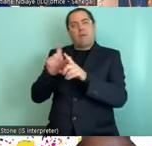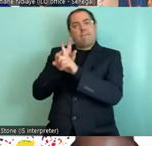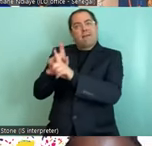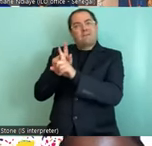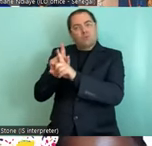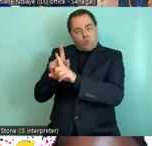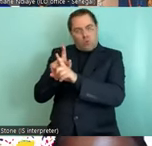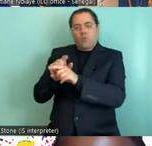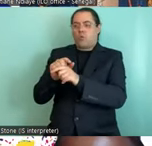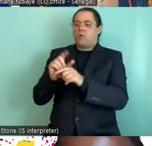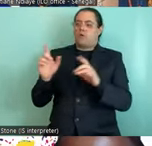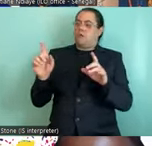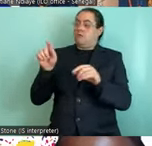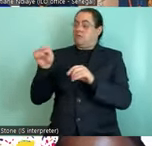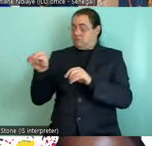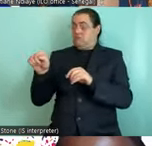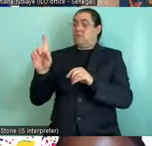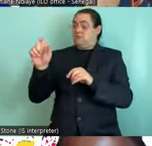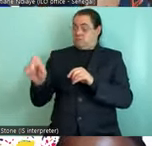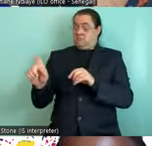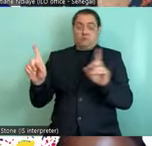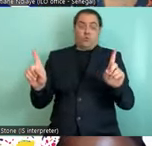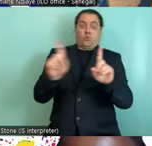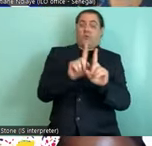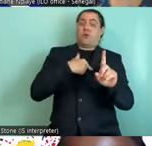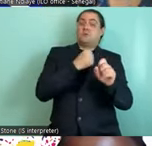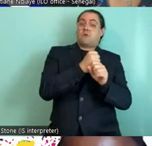of our employees, just to offer them around with mentoring around building